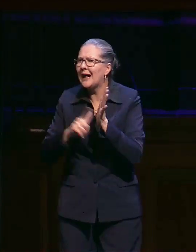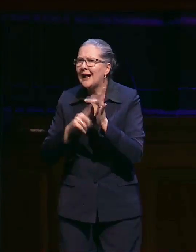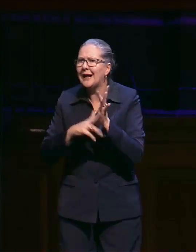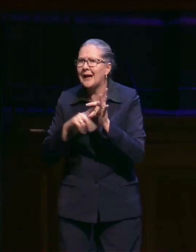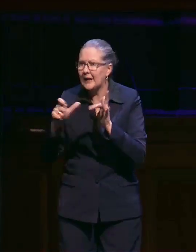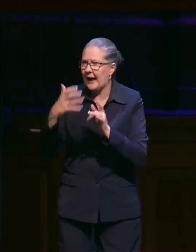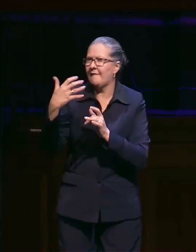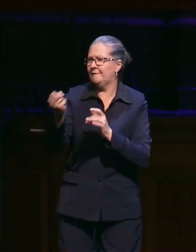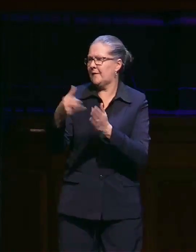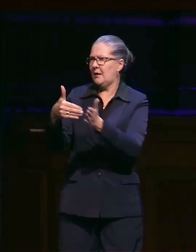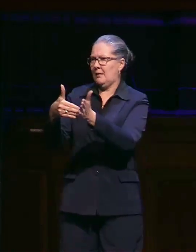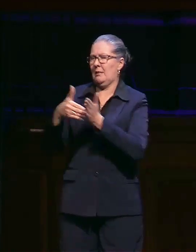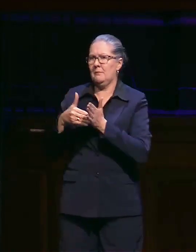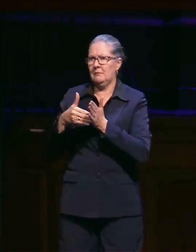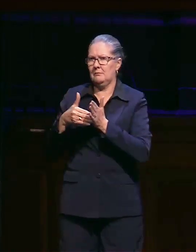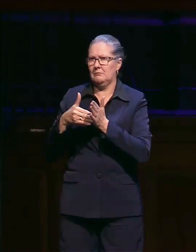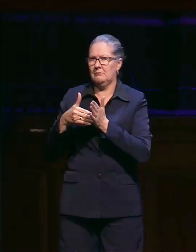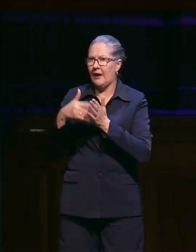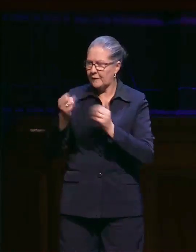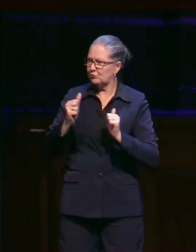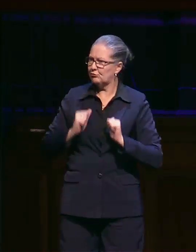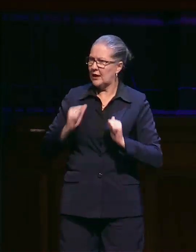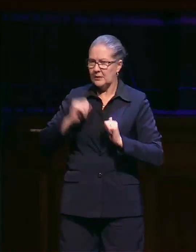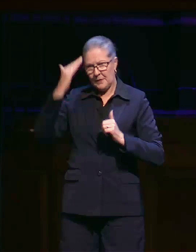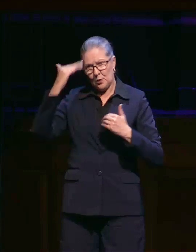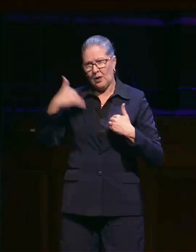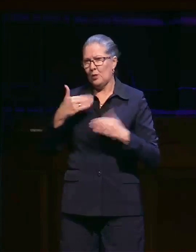there in the form of a trained mental health worker who is immediately